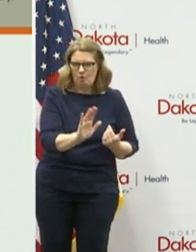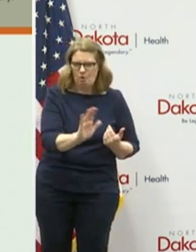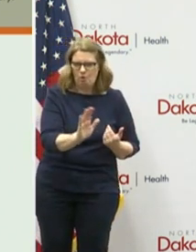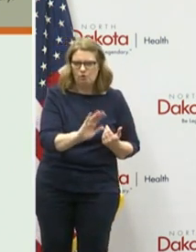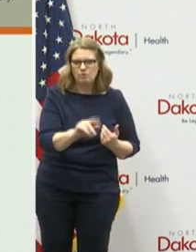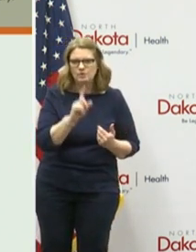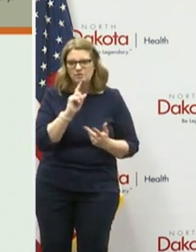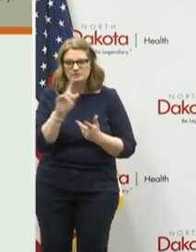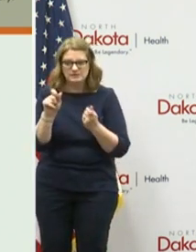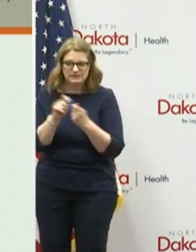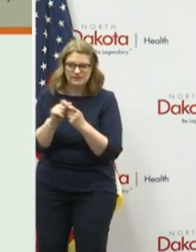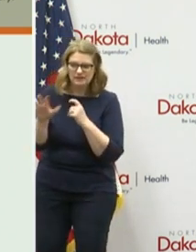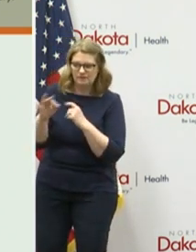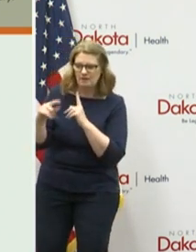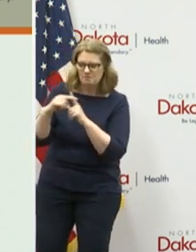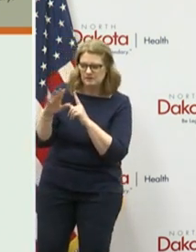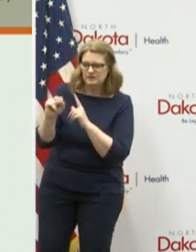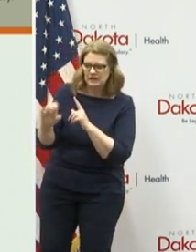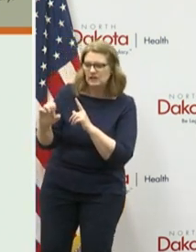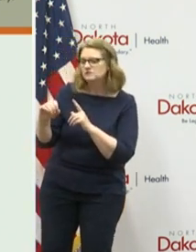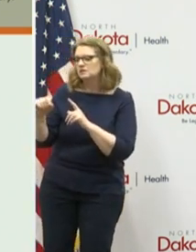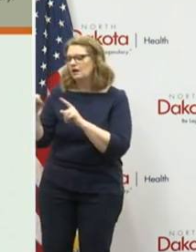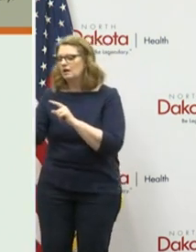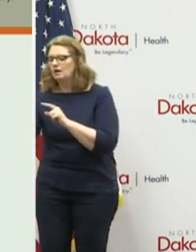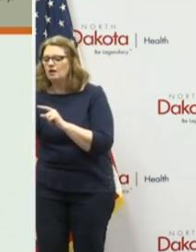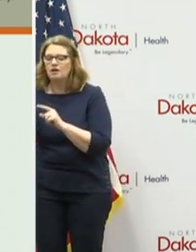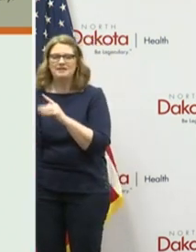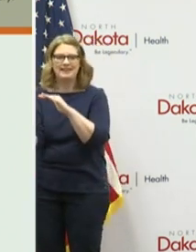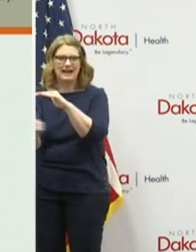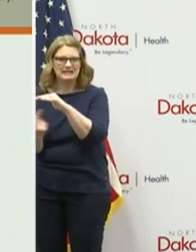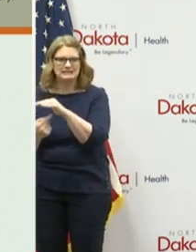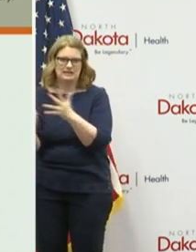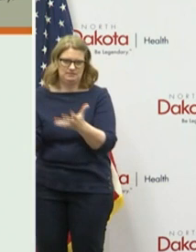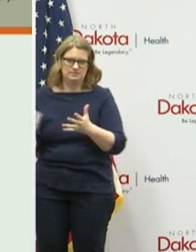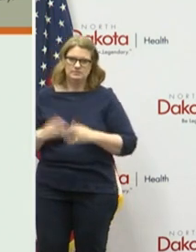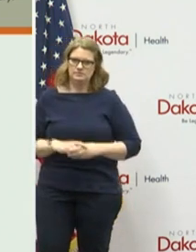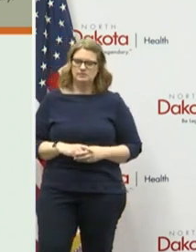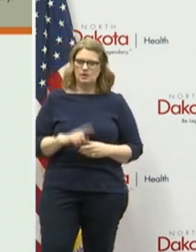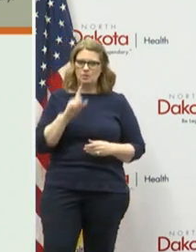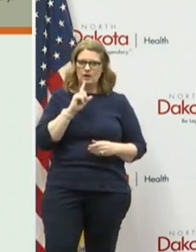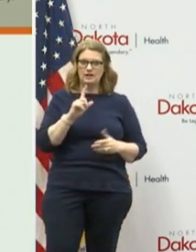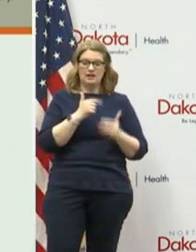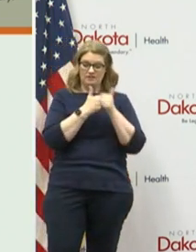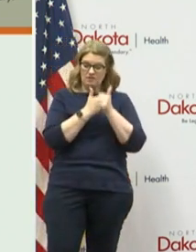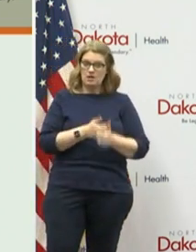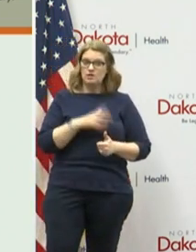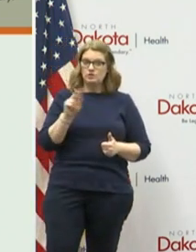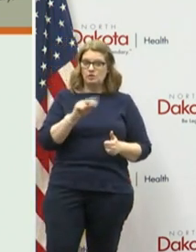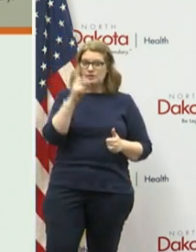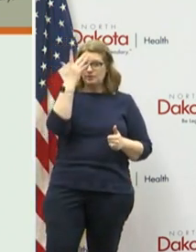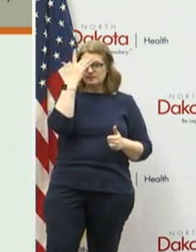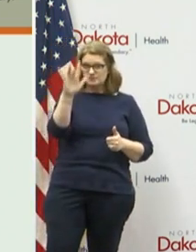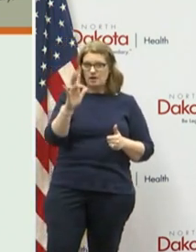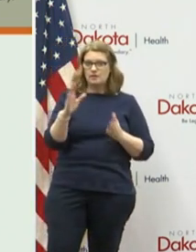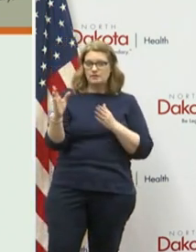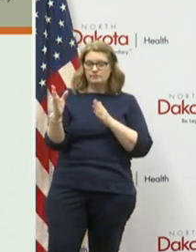WE'RE NOT TRYING TO ARTIFICIALLY DRIVE OUR RATE LOW AND, AGAIN,